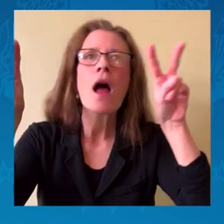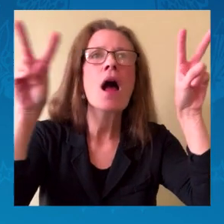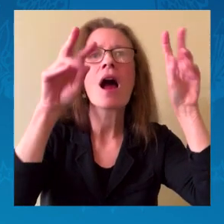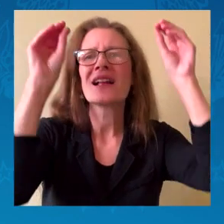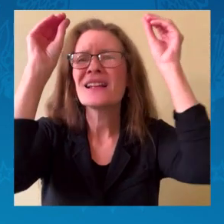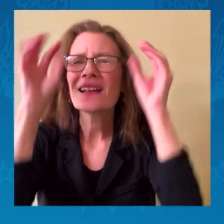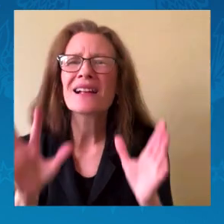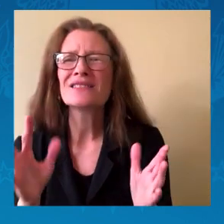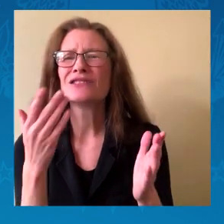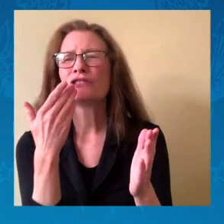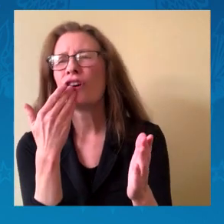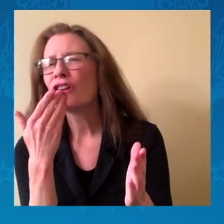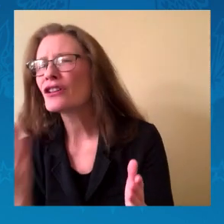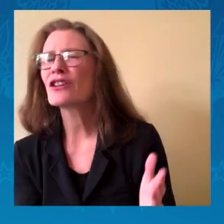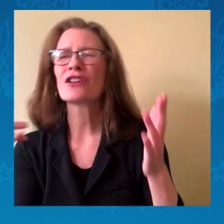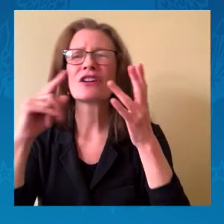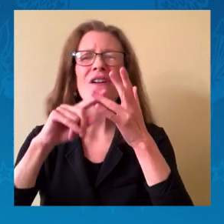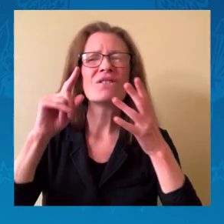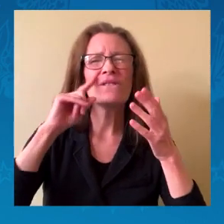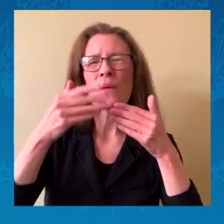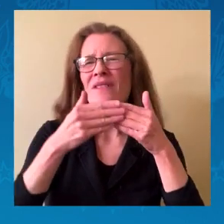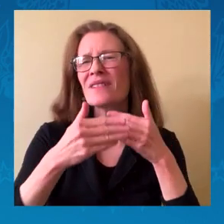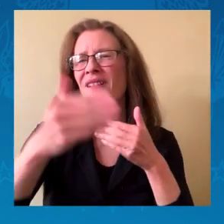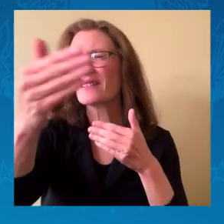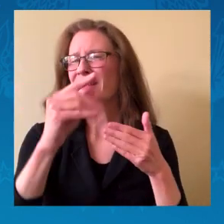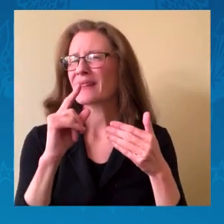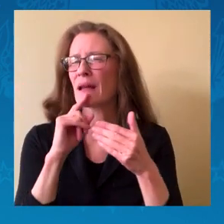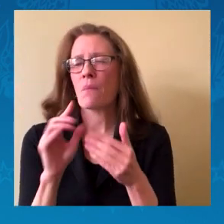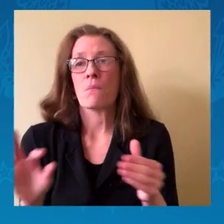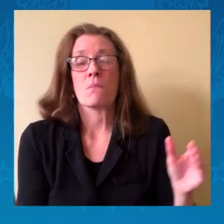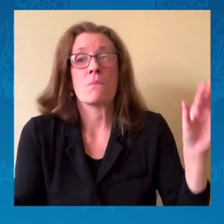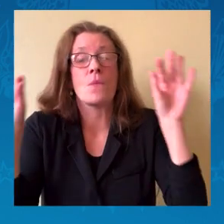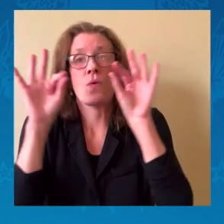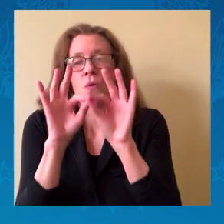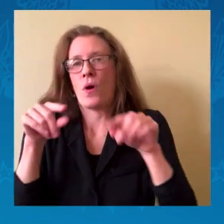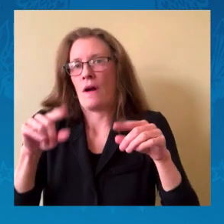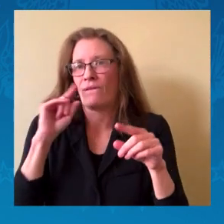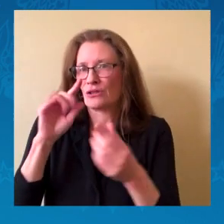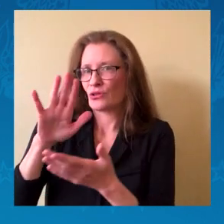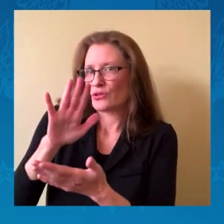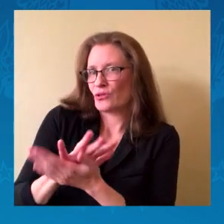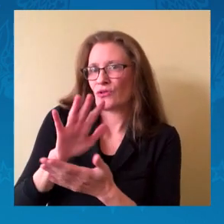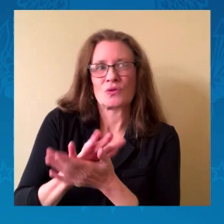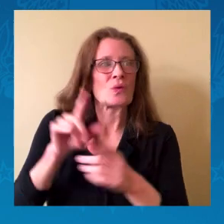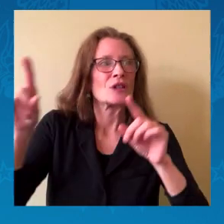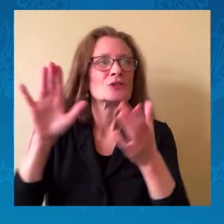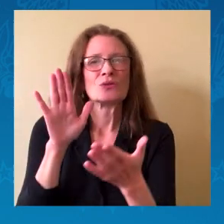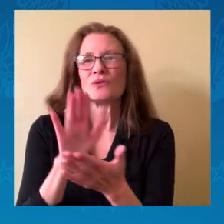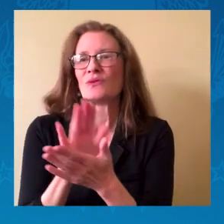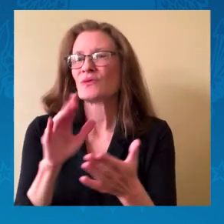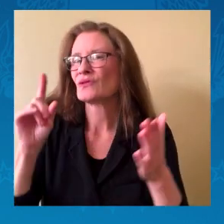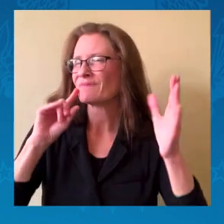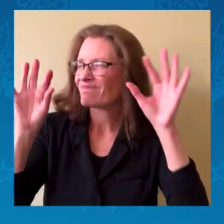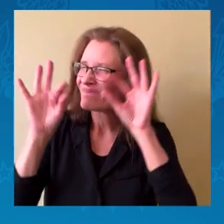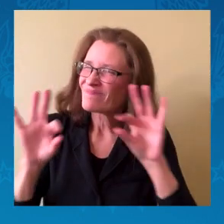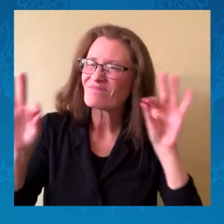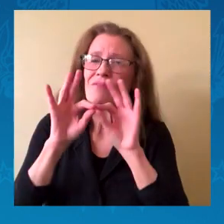that many schools in our country, be it in rural or urban communities, don't have technology, they don't have a lab,